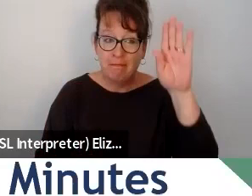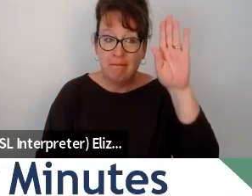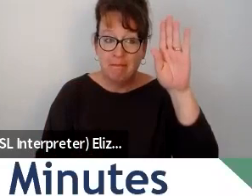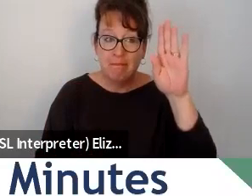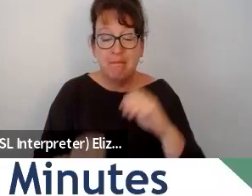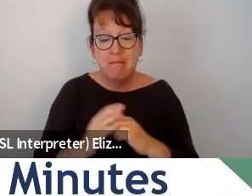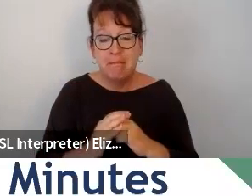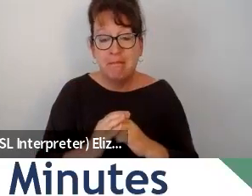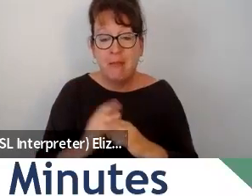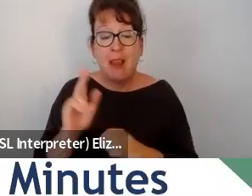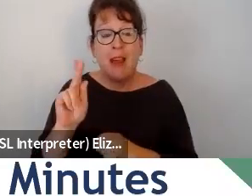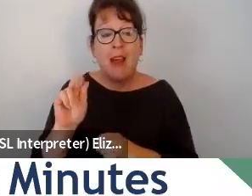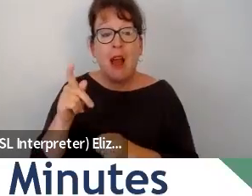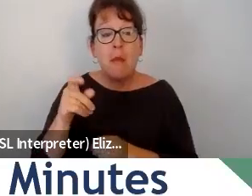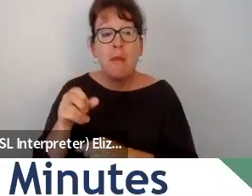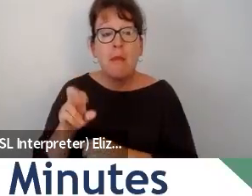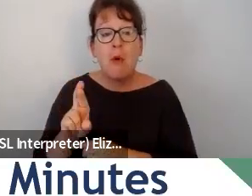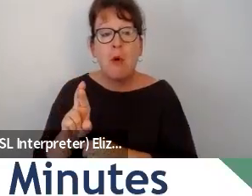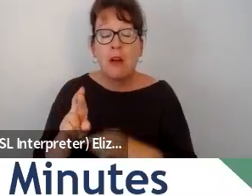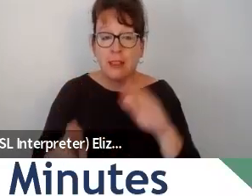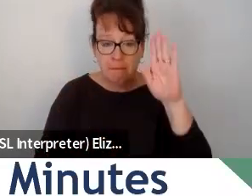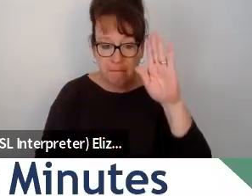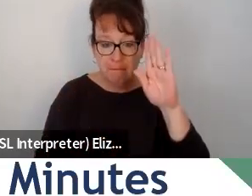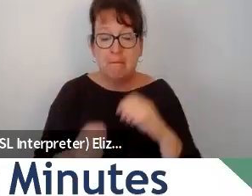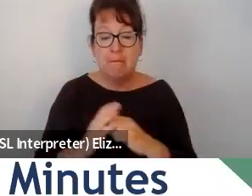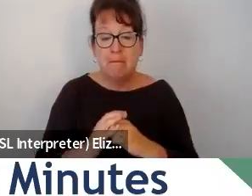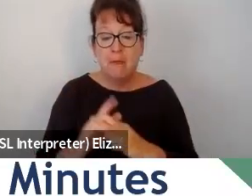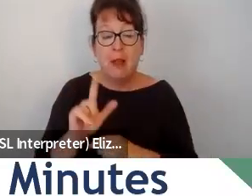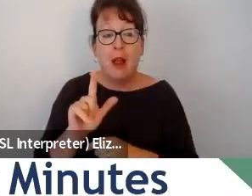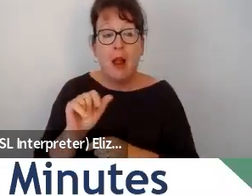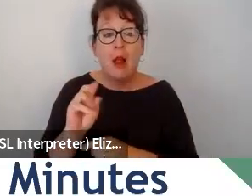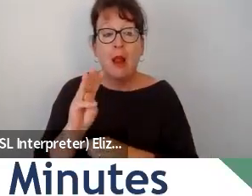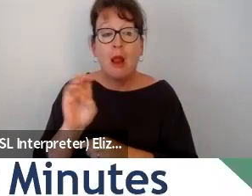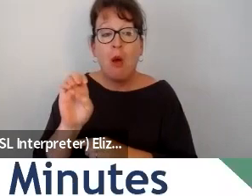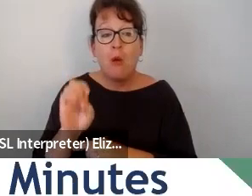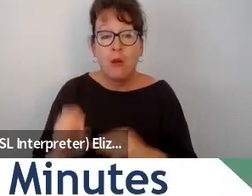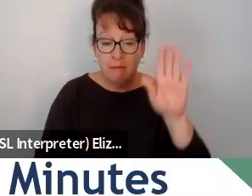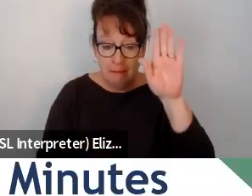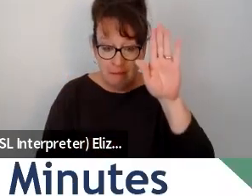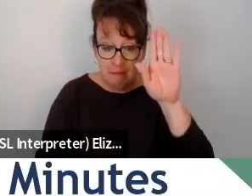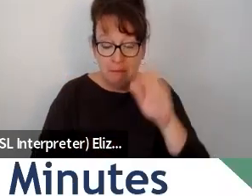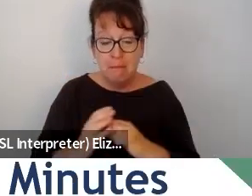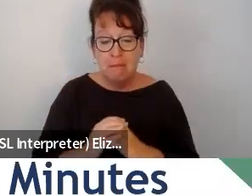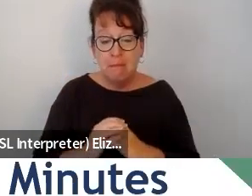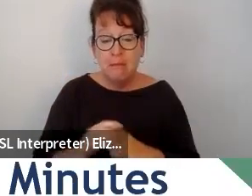we did NOx standards for heavy-duty engines. Now we're in the process of developing final standards